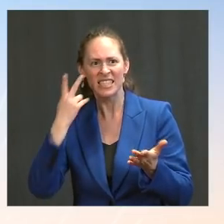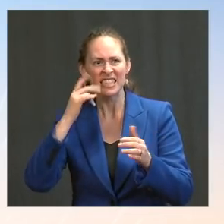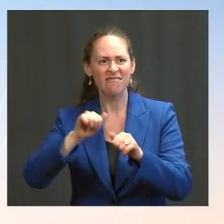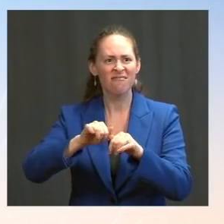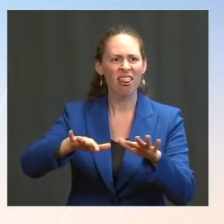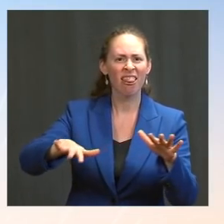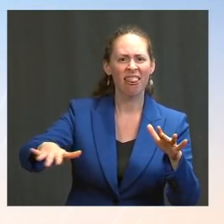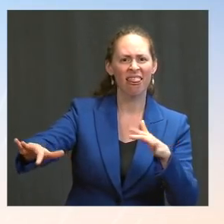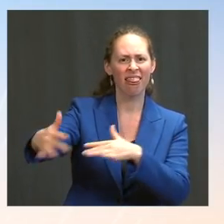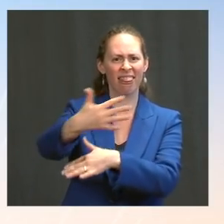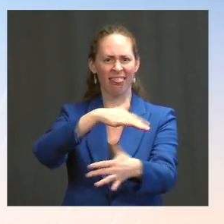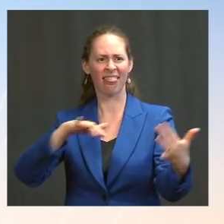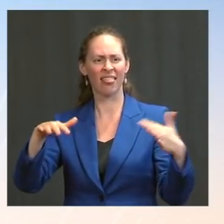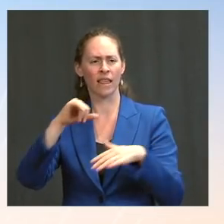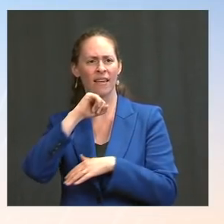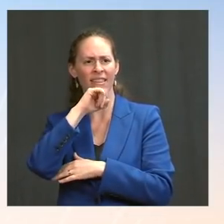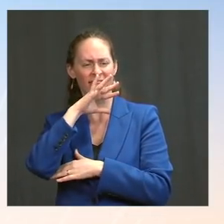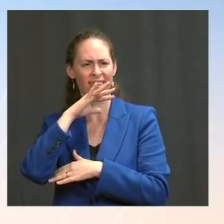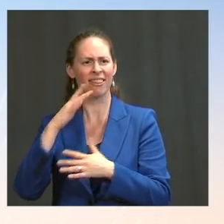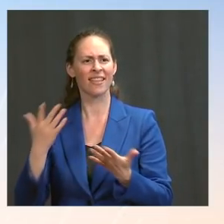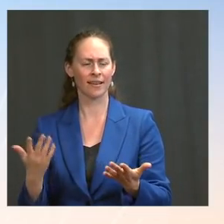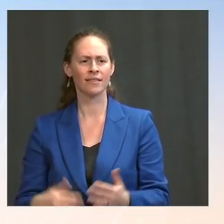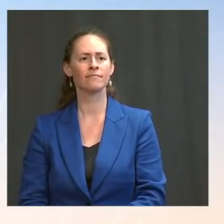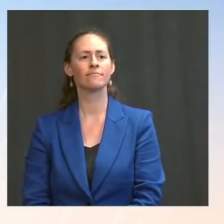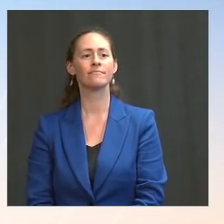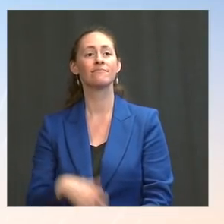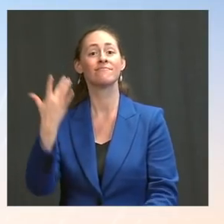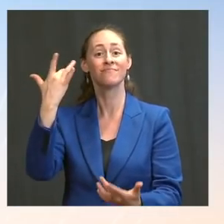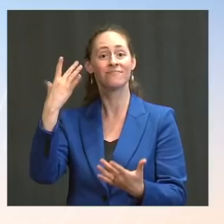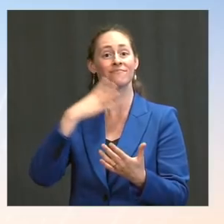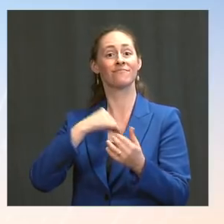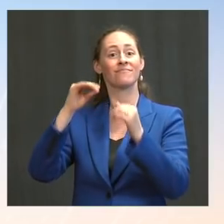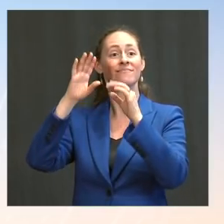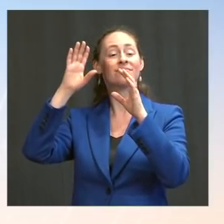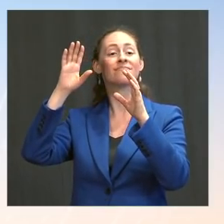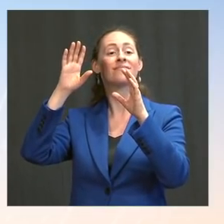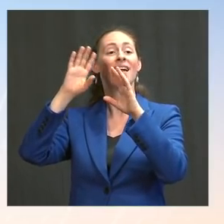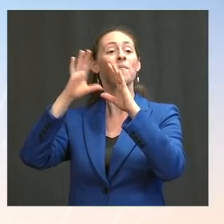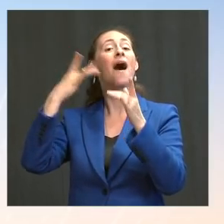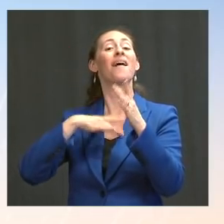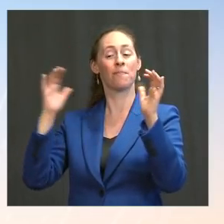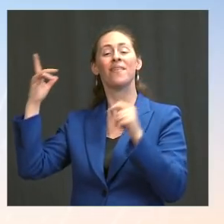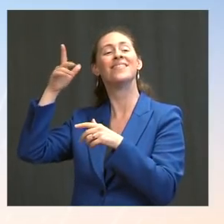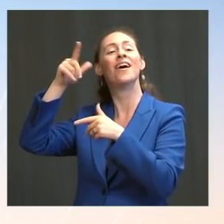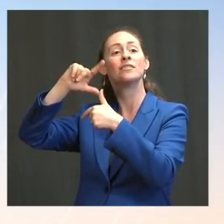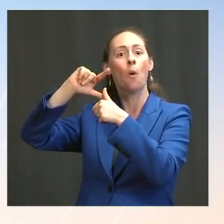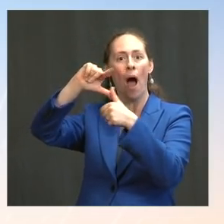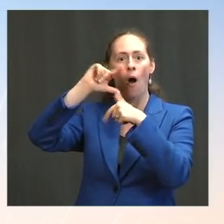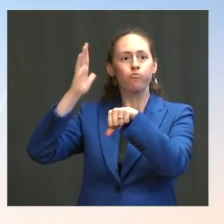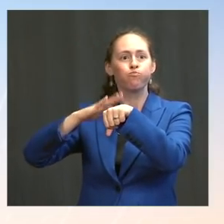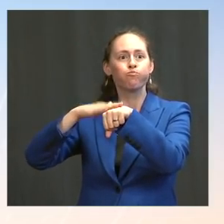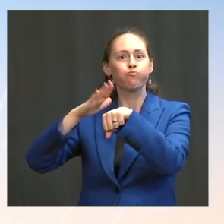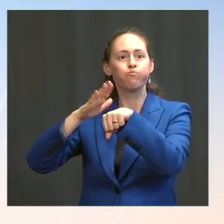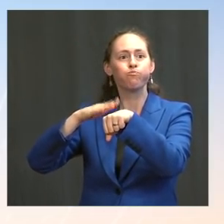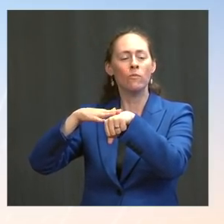when the tornado warning was in effect yesterday. Where did the President and First Lady shelter during the tornado warning? Ms. Psaki: That's a great question. I know they were --